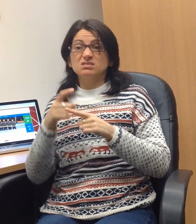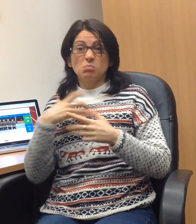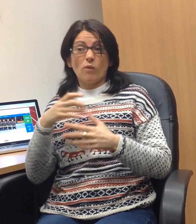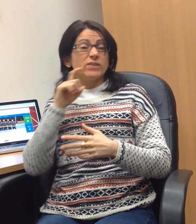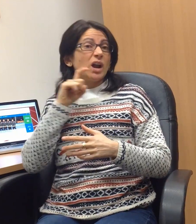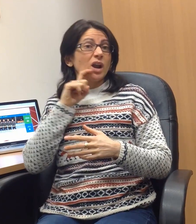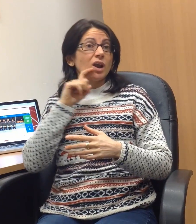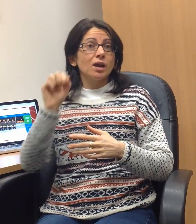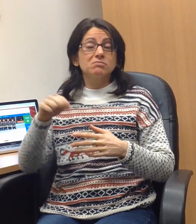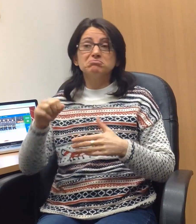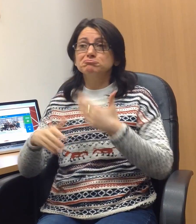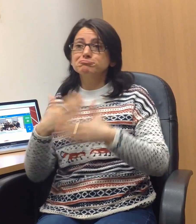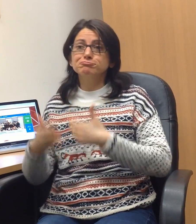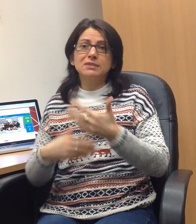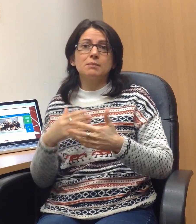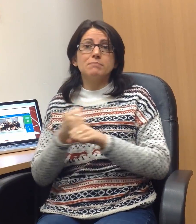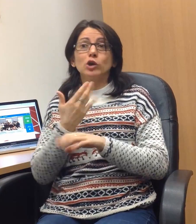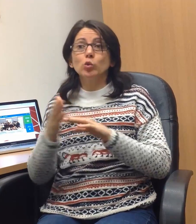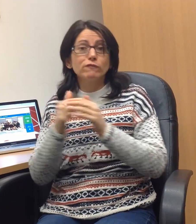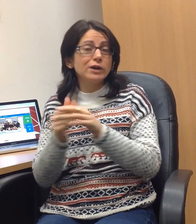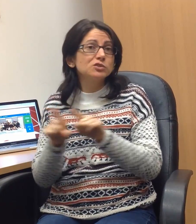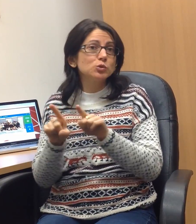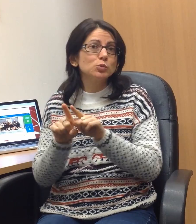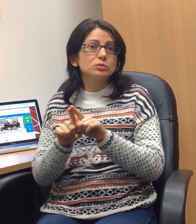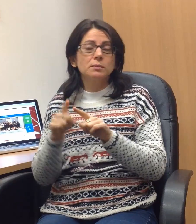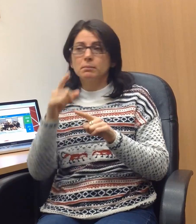There is no stress, we have fun and make new friends.